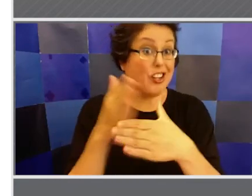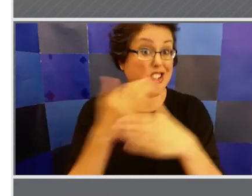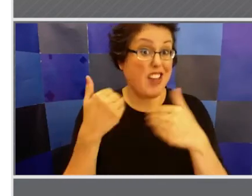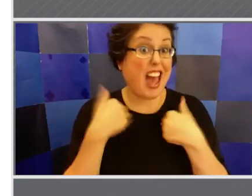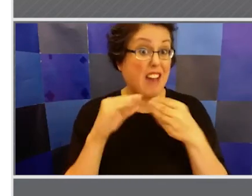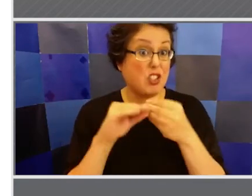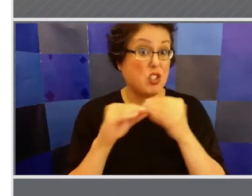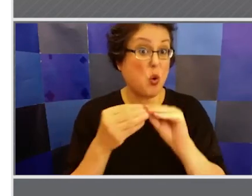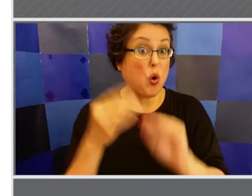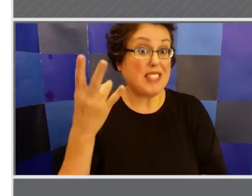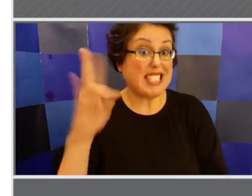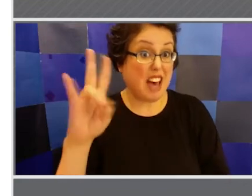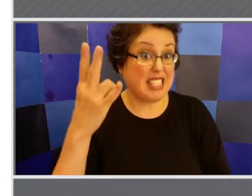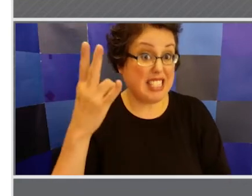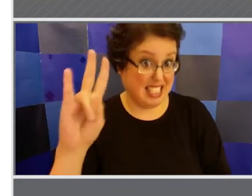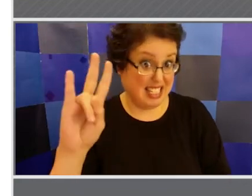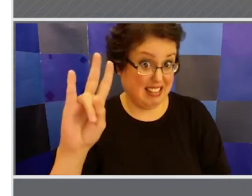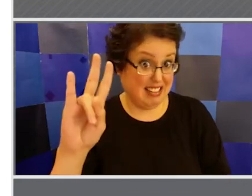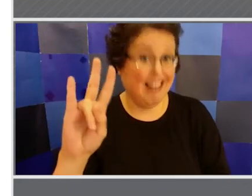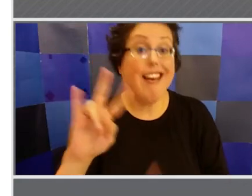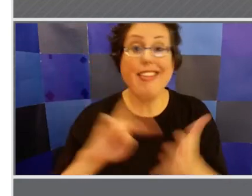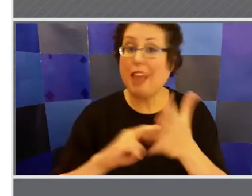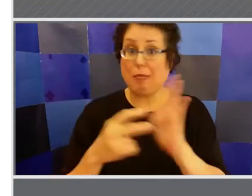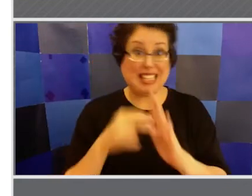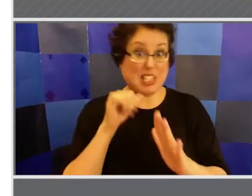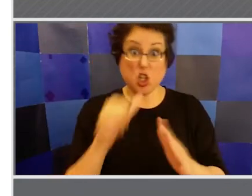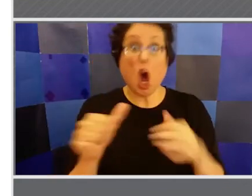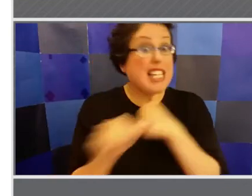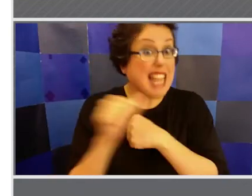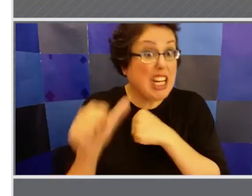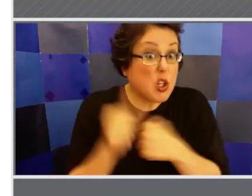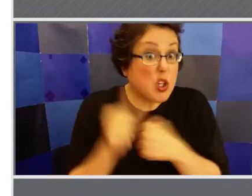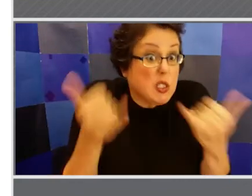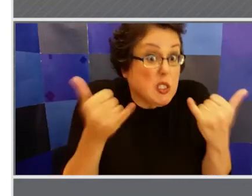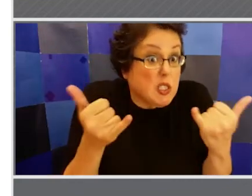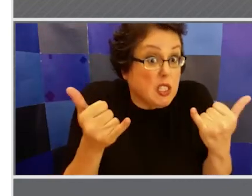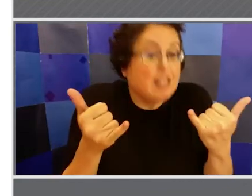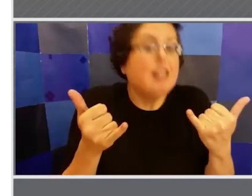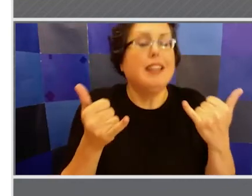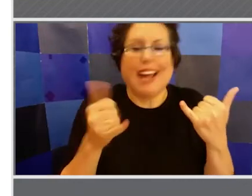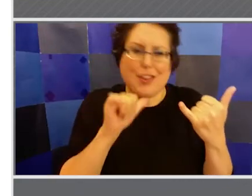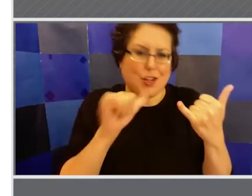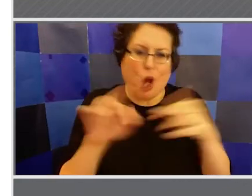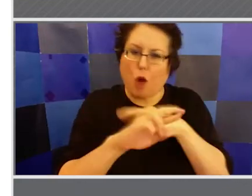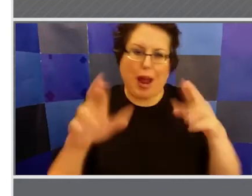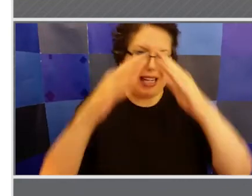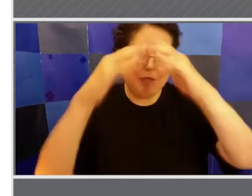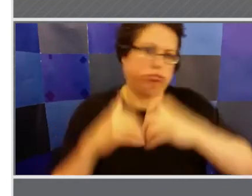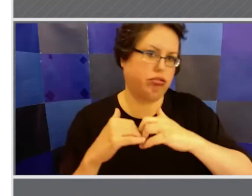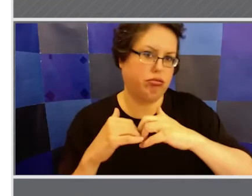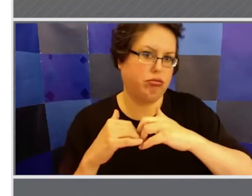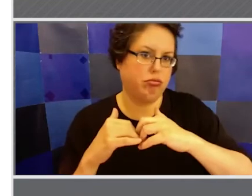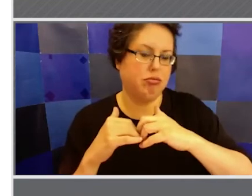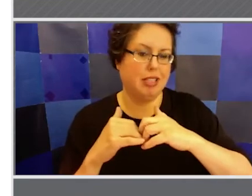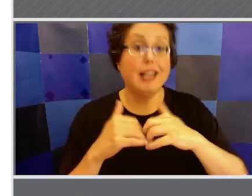buildings have a score and 17, which indicates that they're not imminently dangerous, and they are on average not ready to collapse.